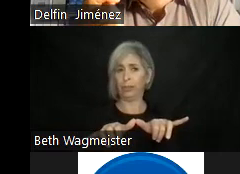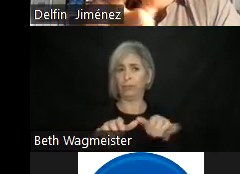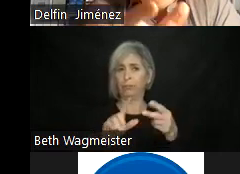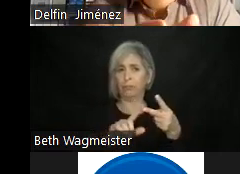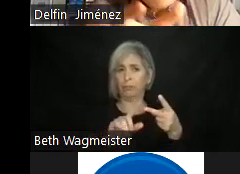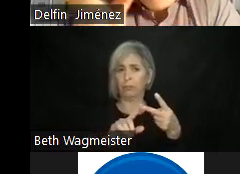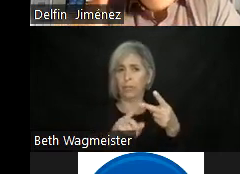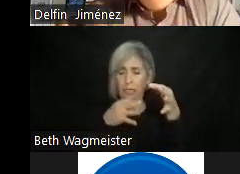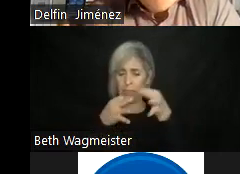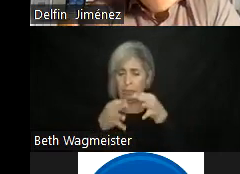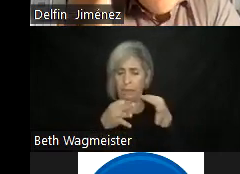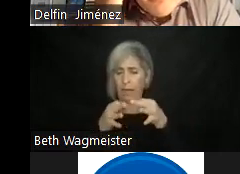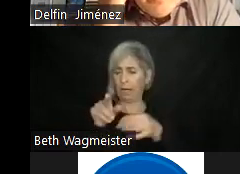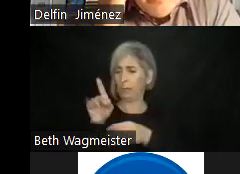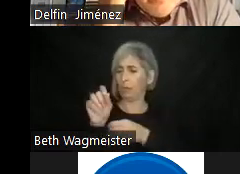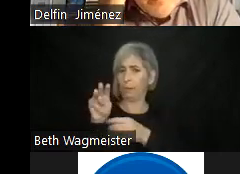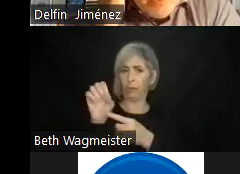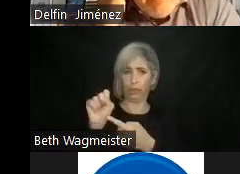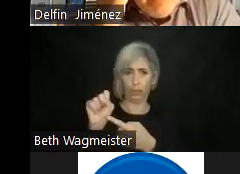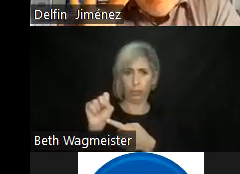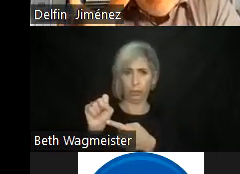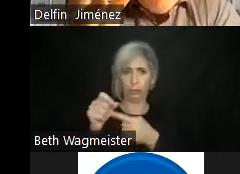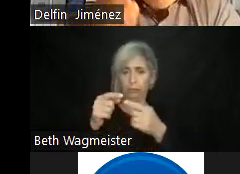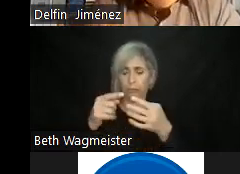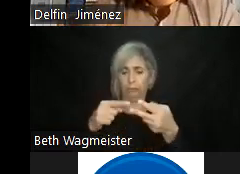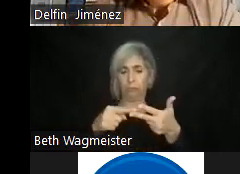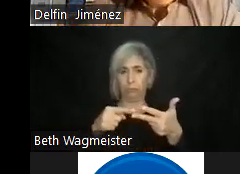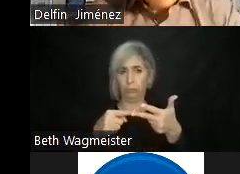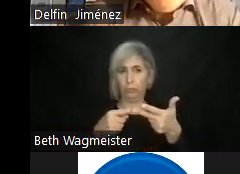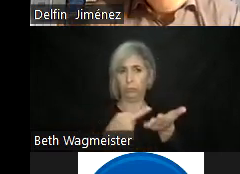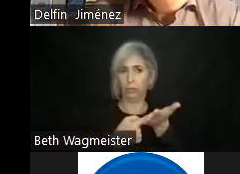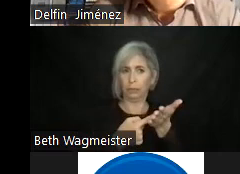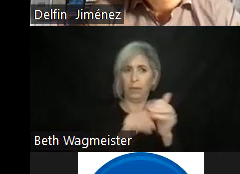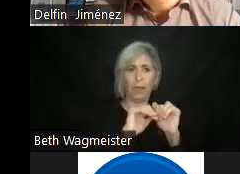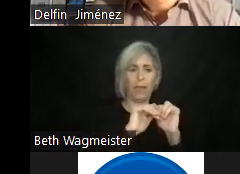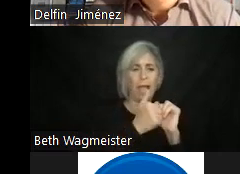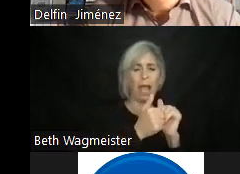define parameters, talk about the built environment and the defined parameters,